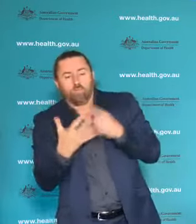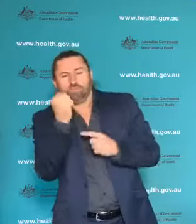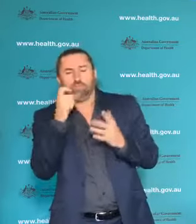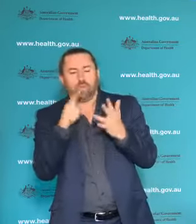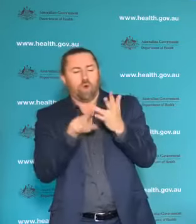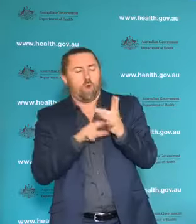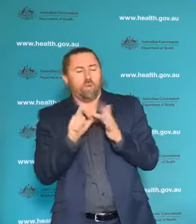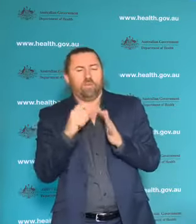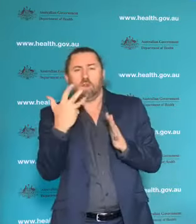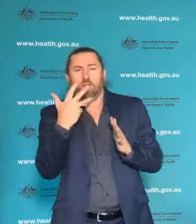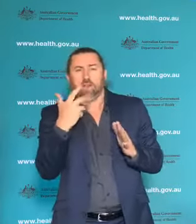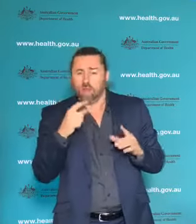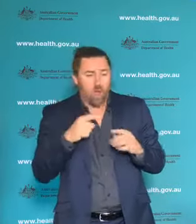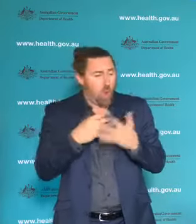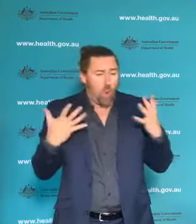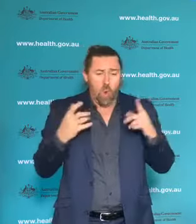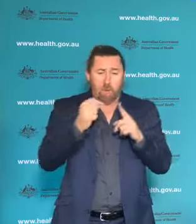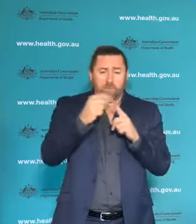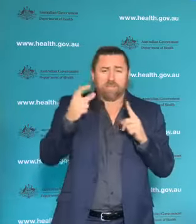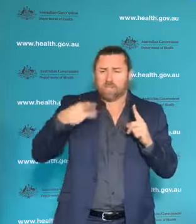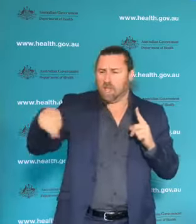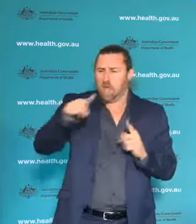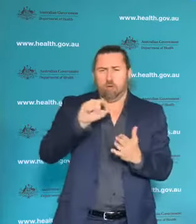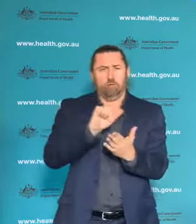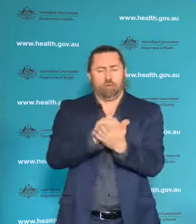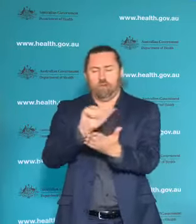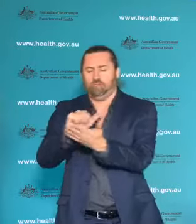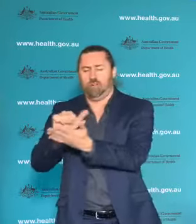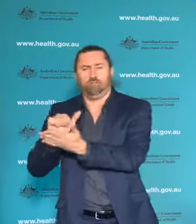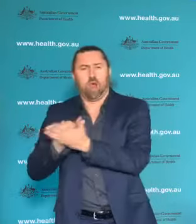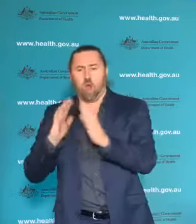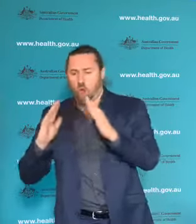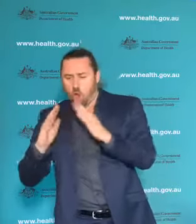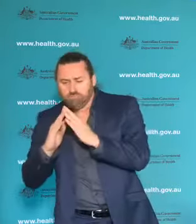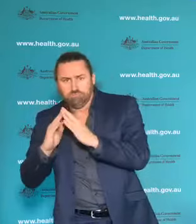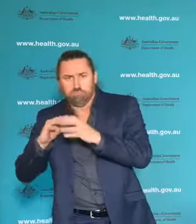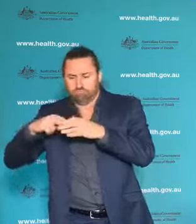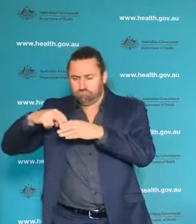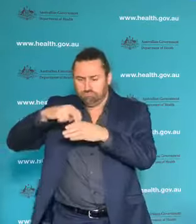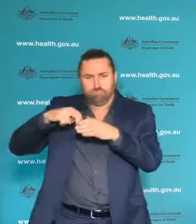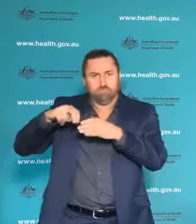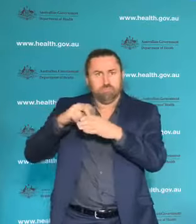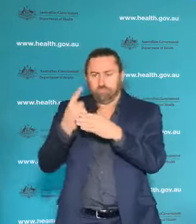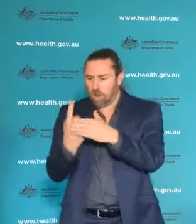doing exactly the right thing. They're staying at home, they're in isolation, they're staying at home until they're